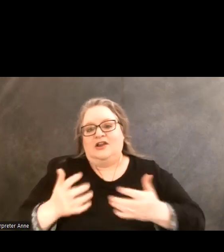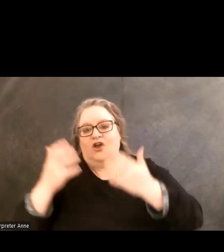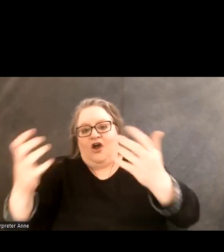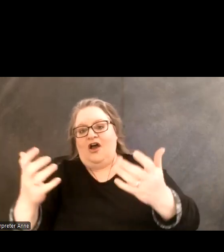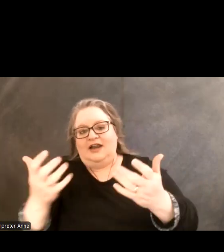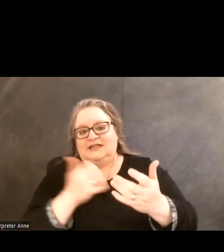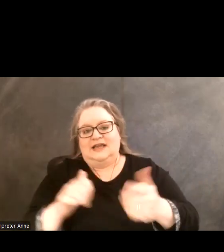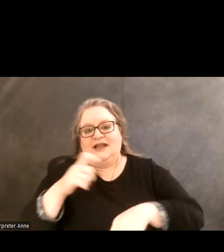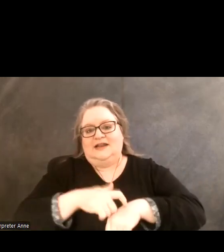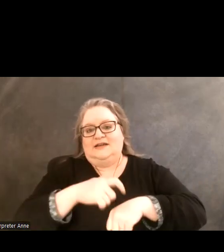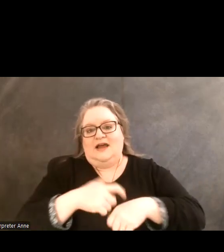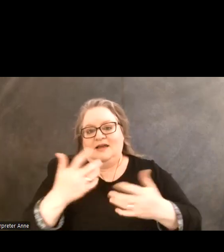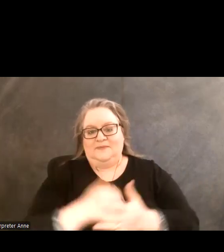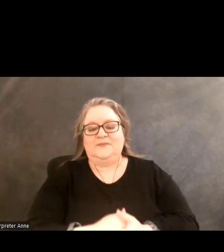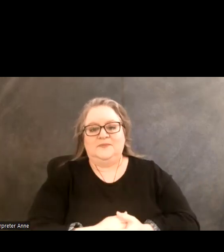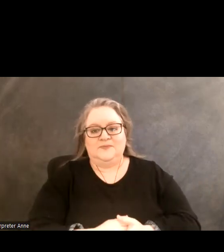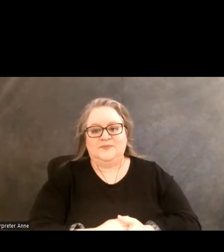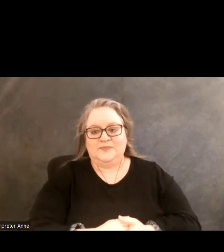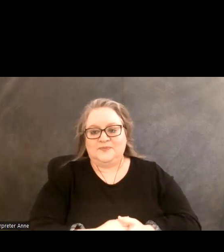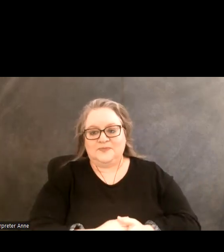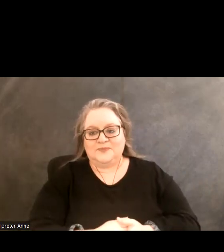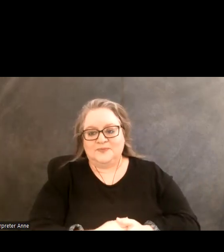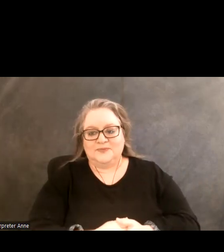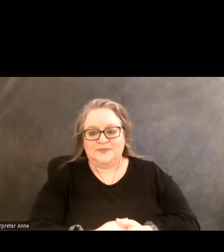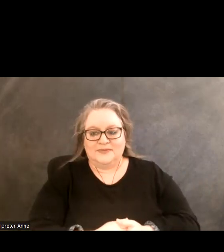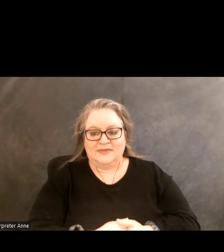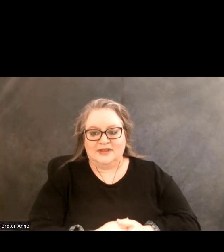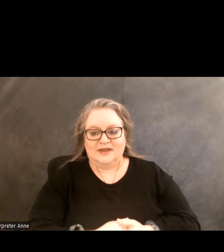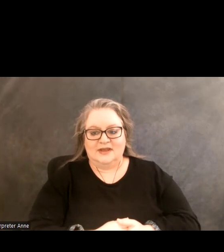given time. And because access is